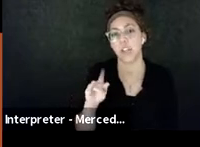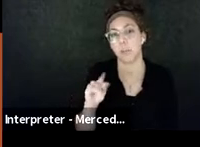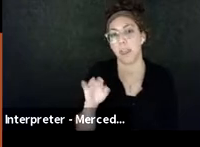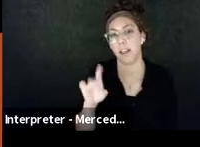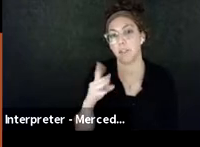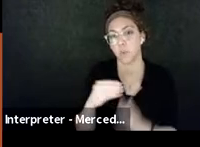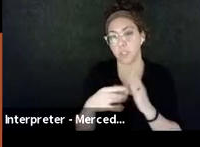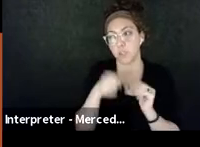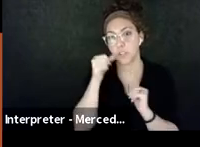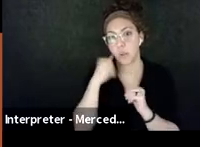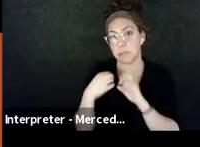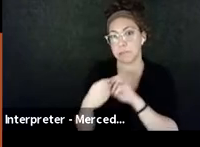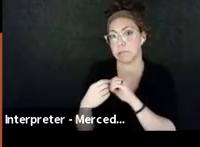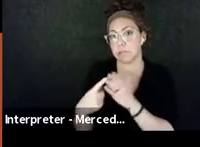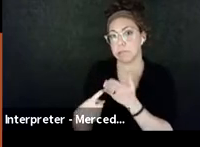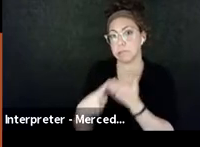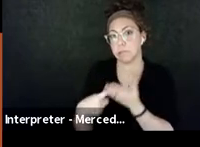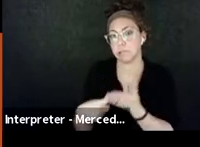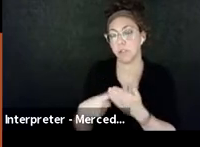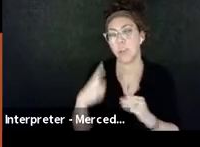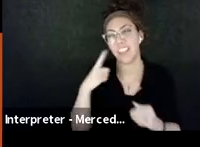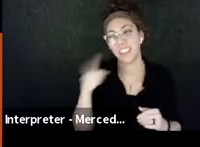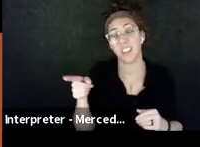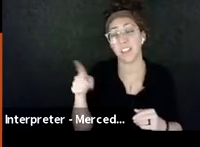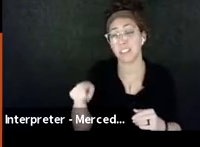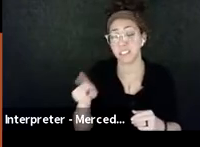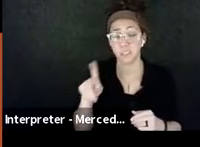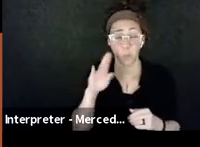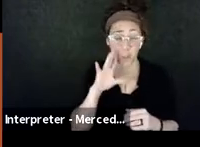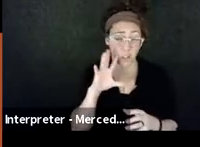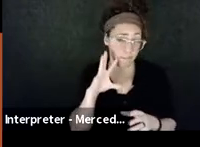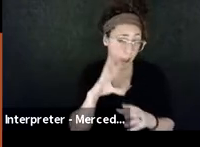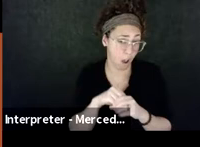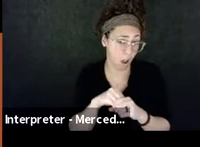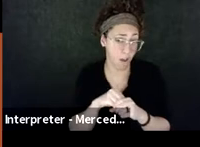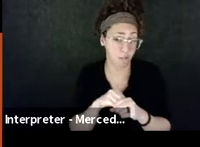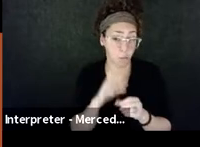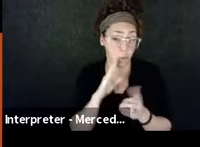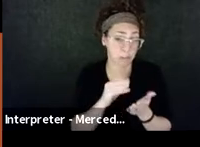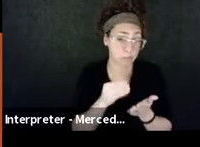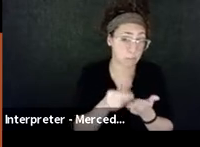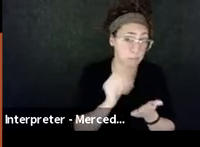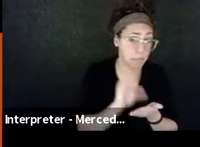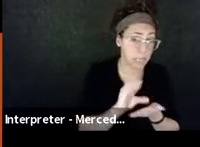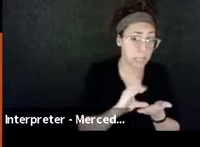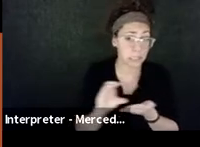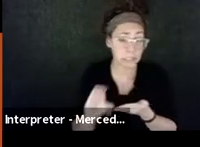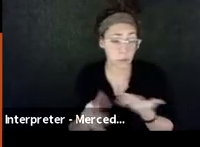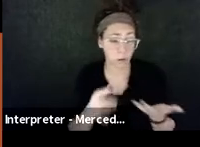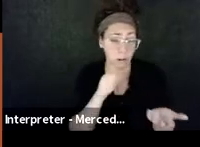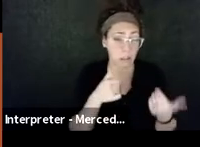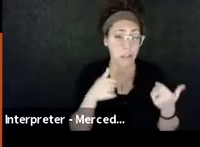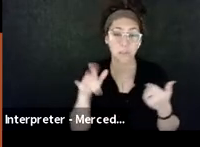Natalie Chavez: And so I'm sure that's going to play a role of those kinds of decisions are made through financial aid, so I don't know. I really want to